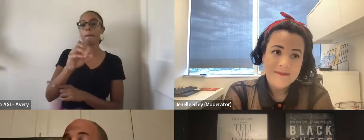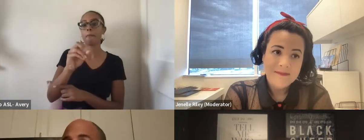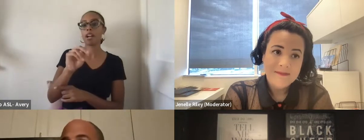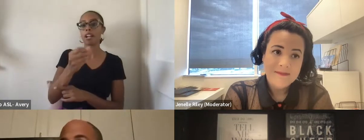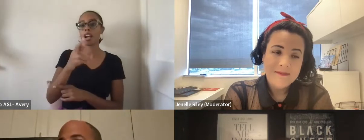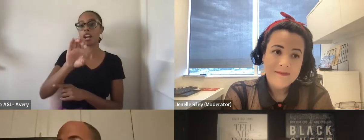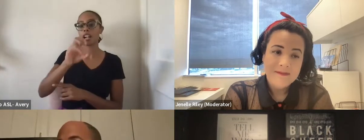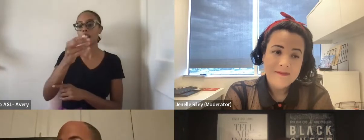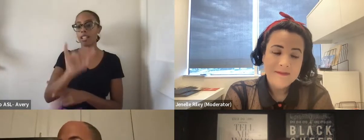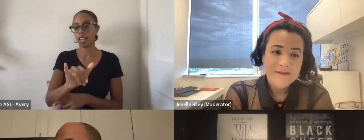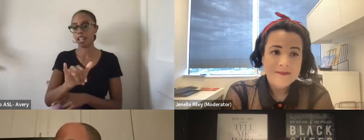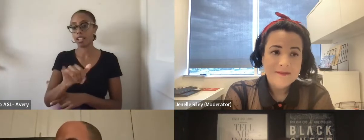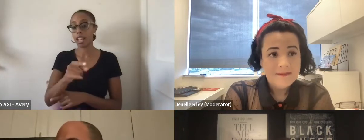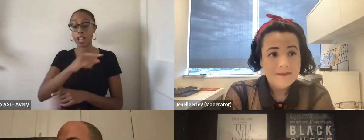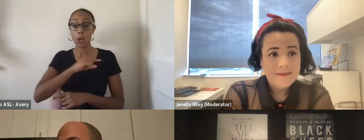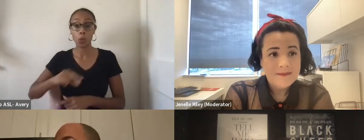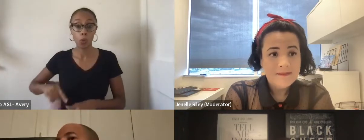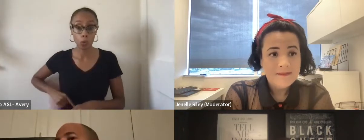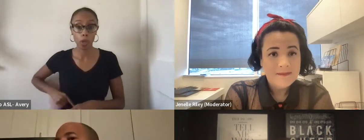everything, she figured it out.